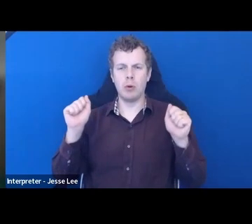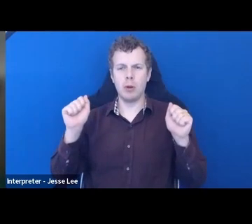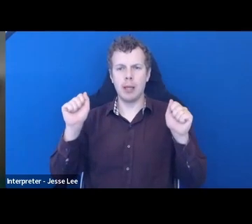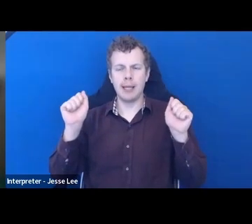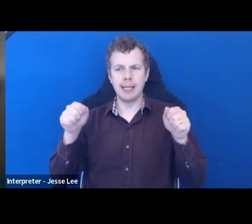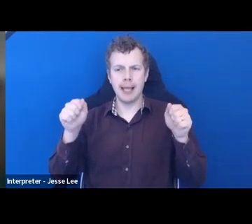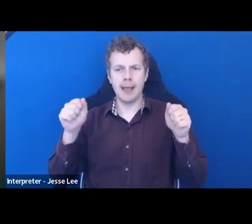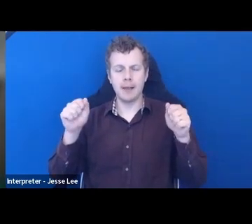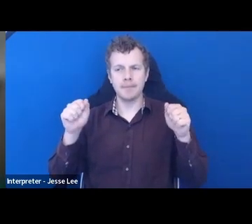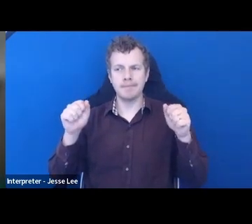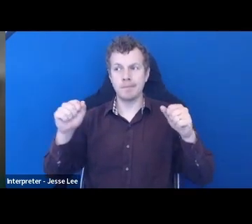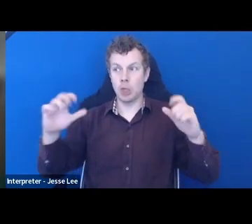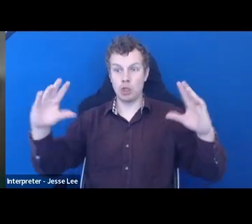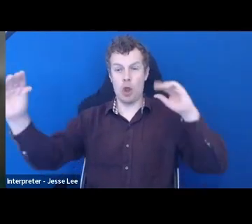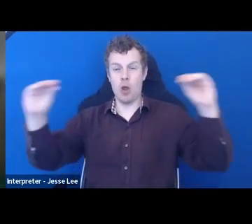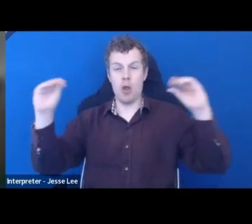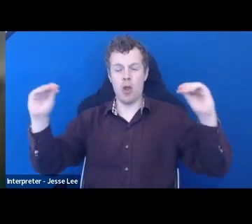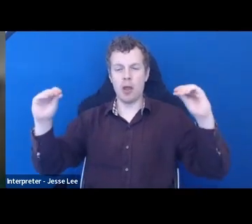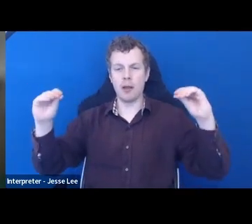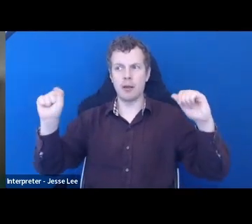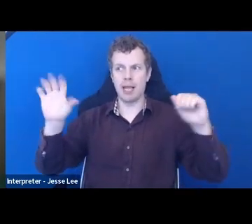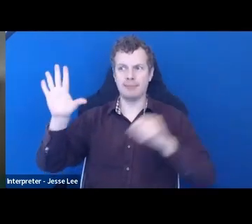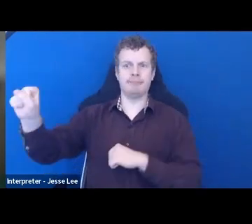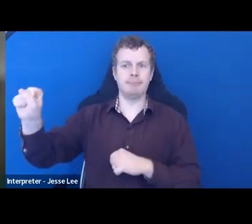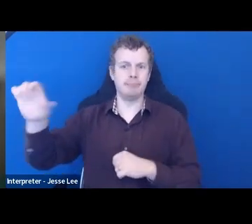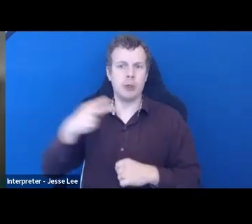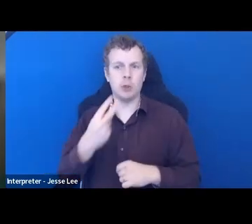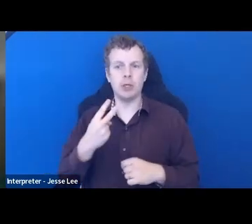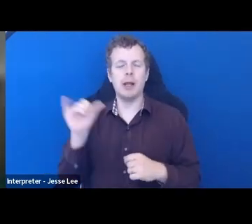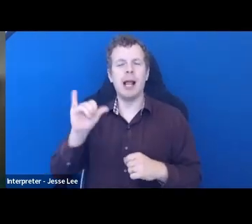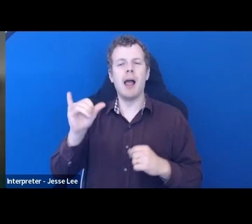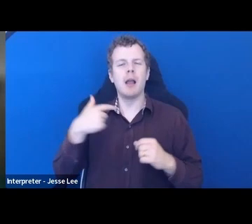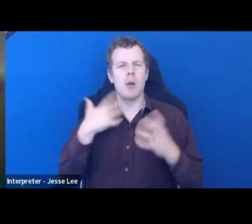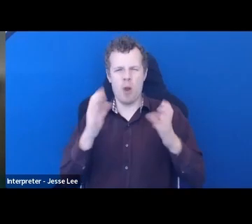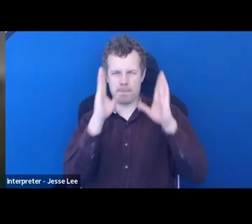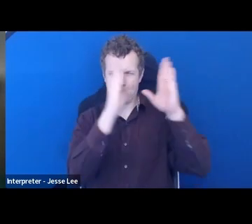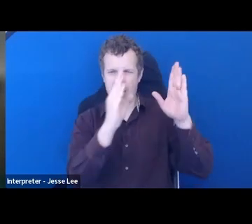So for instance my voice, a teachers voice, a parents voice.